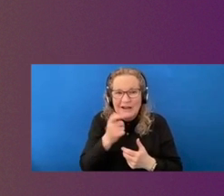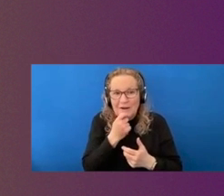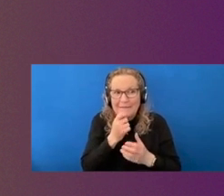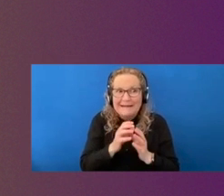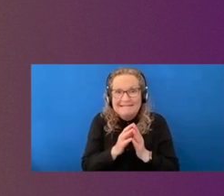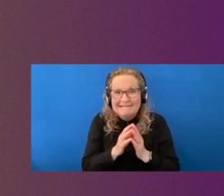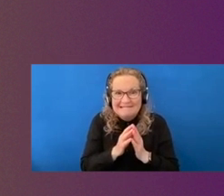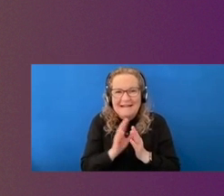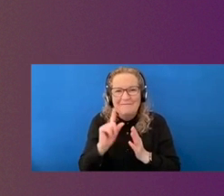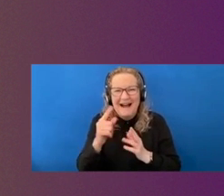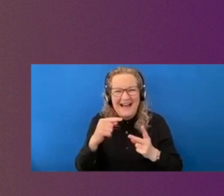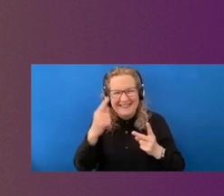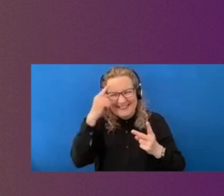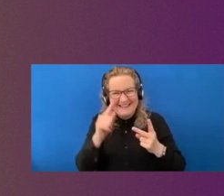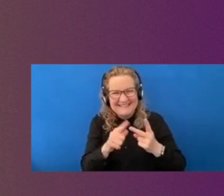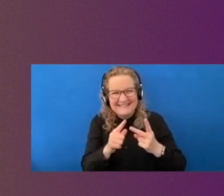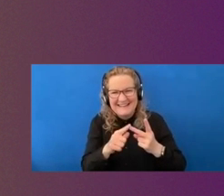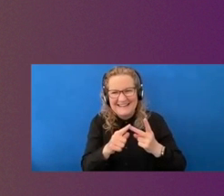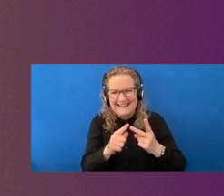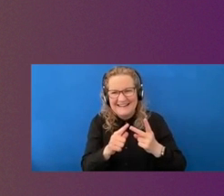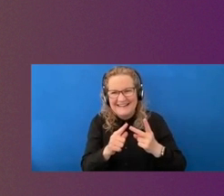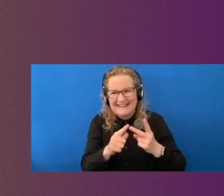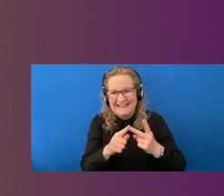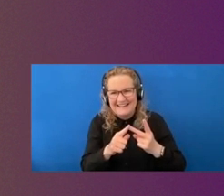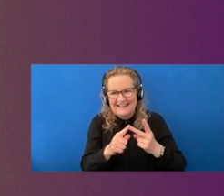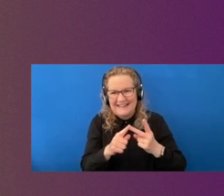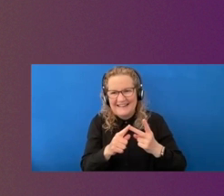the second is the need for support ecosystems for the actual development and scaling of